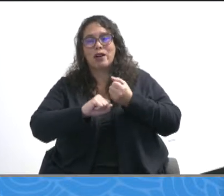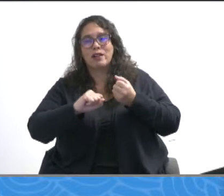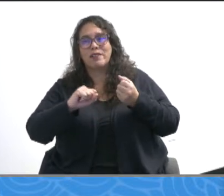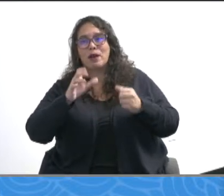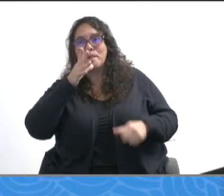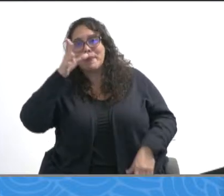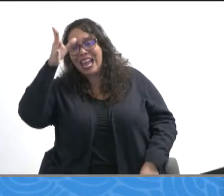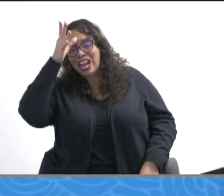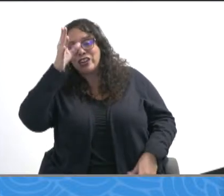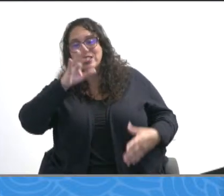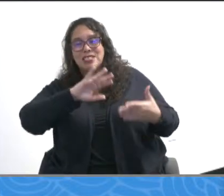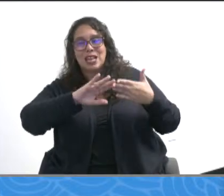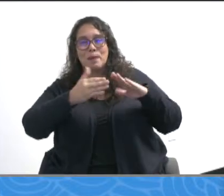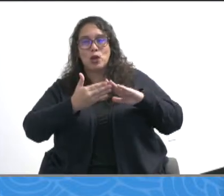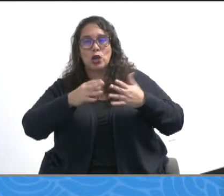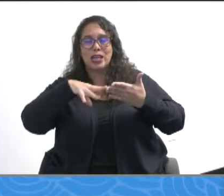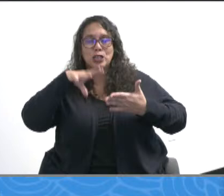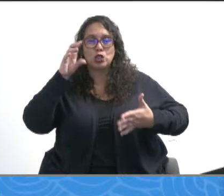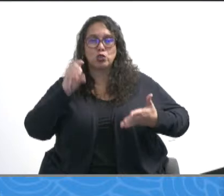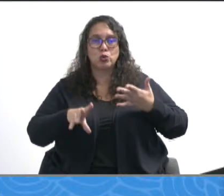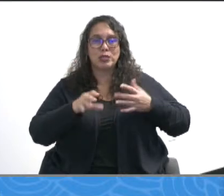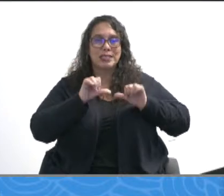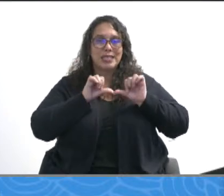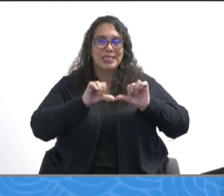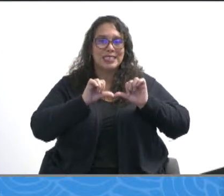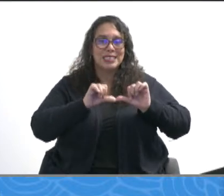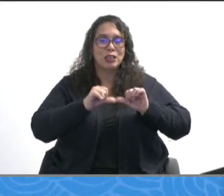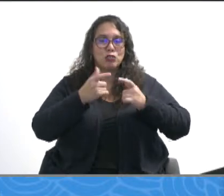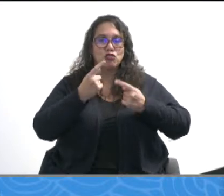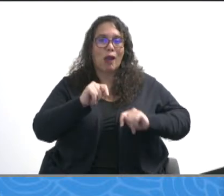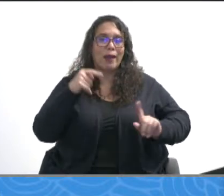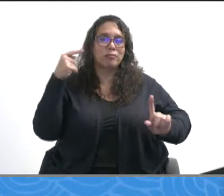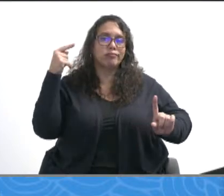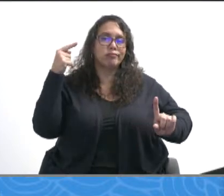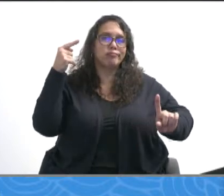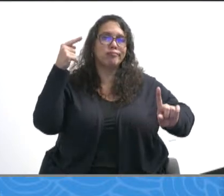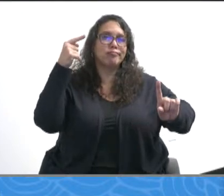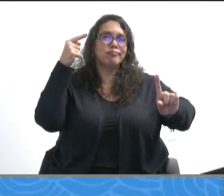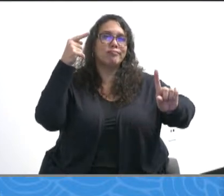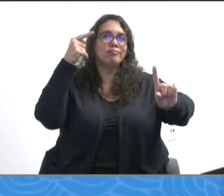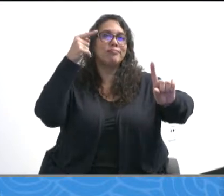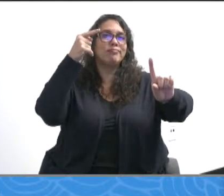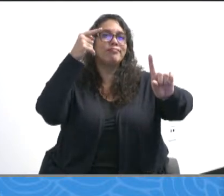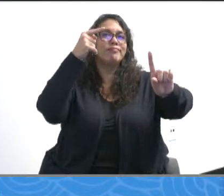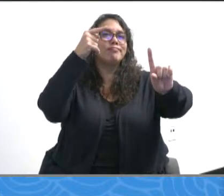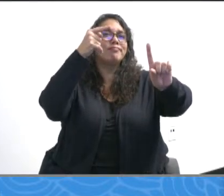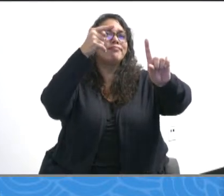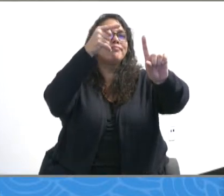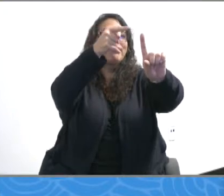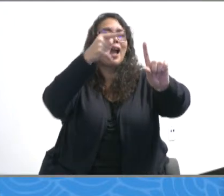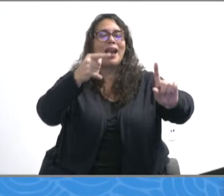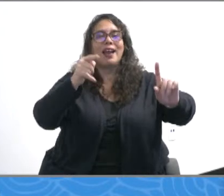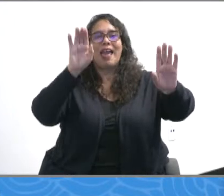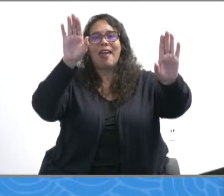our students who continue to reach for excellence. So I just wanna say, thank you for having us today, Carmen.